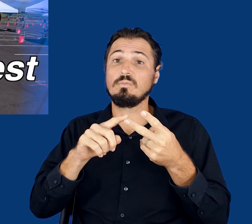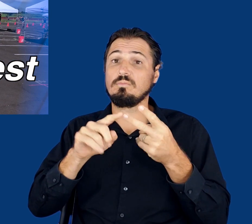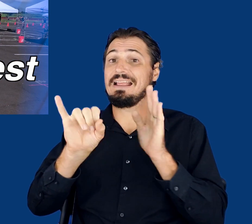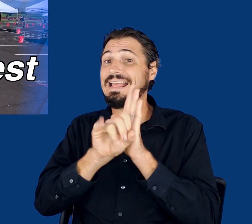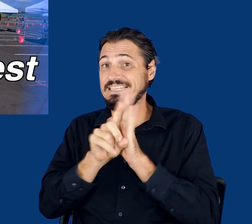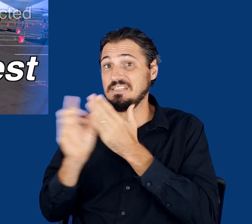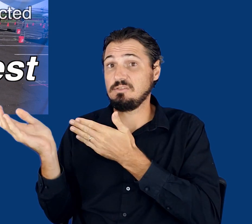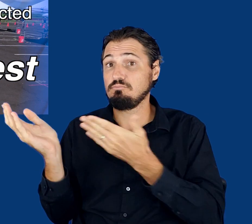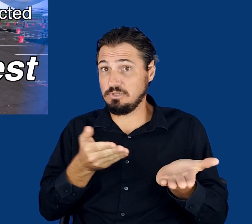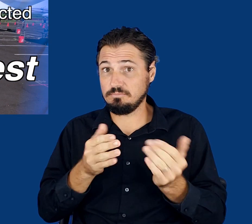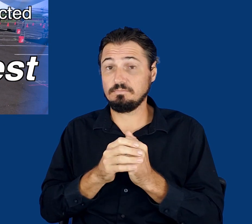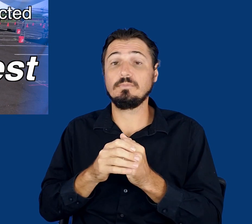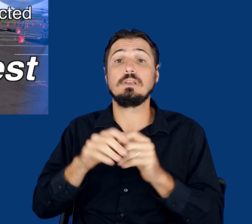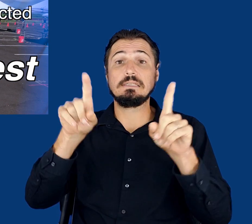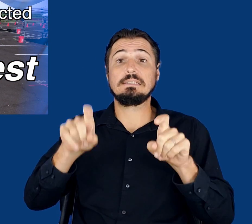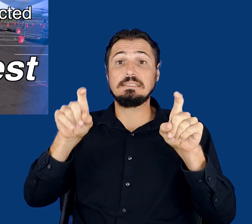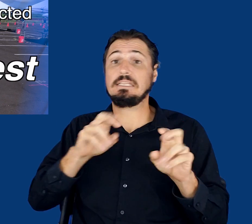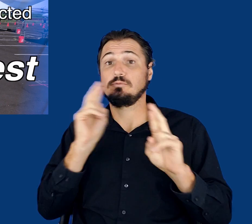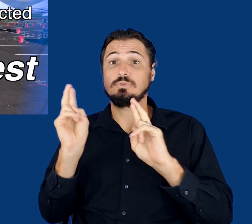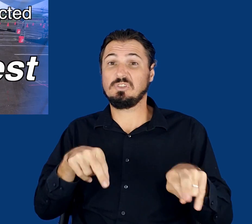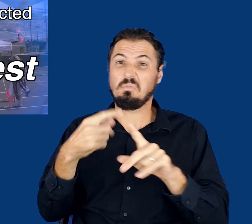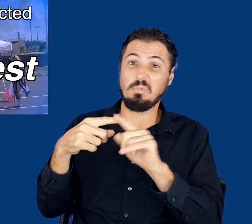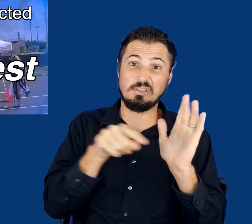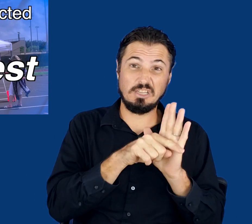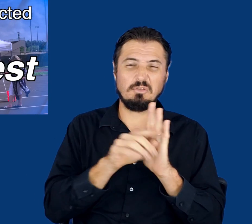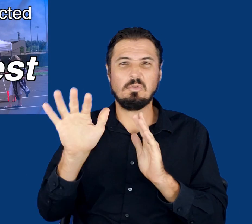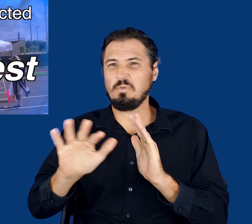site. Test results are expected in three to five days